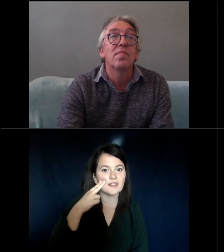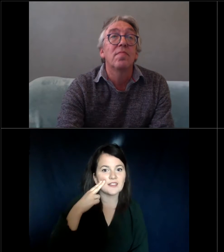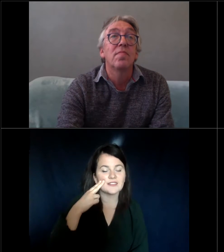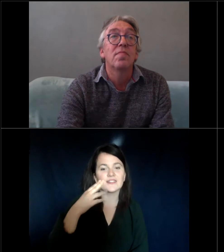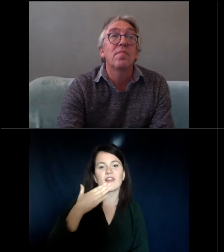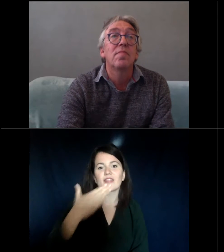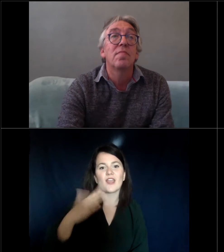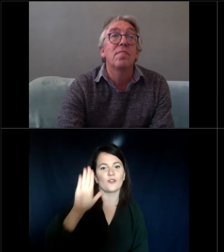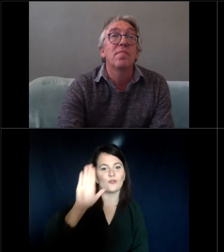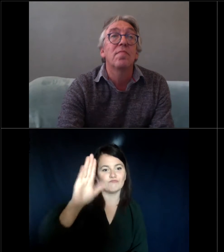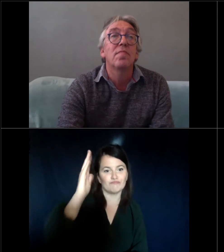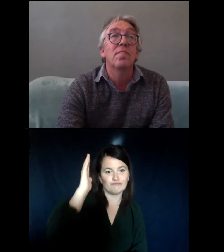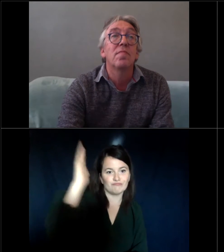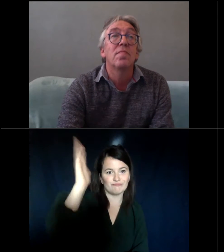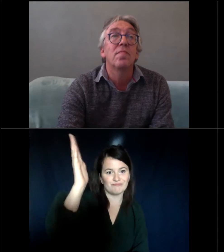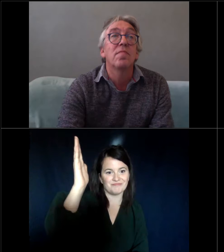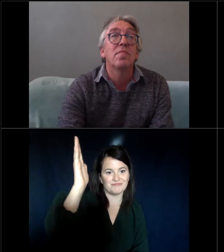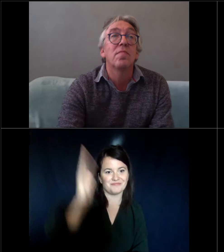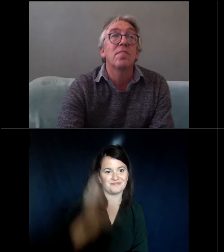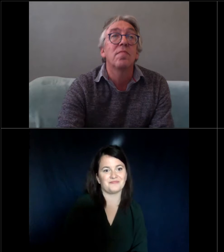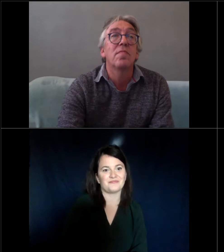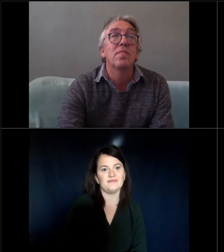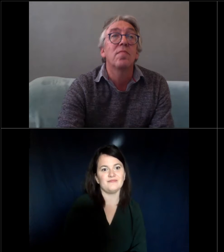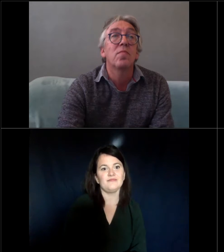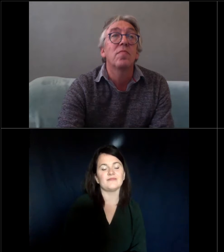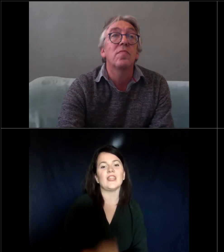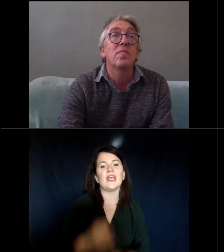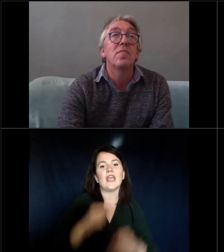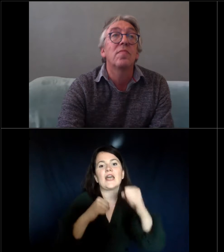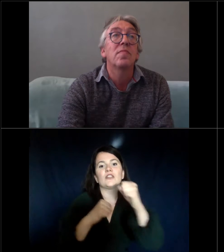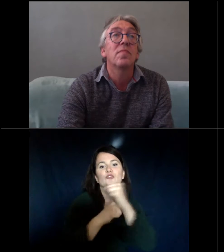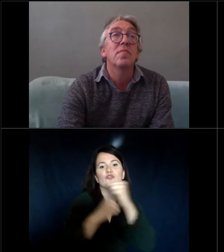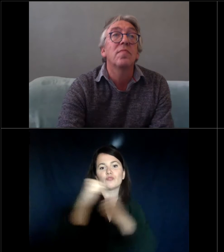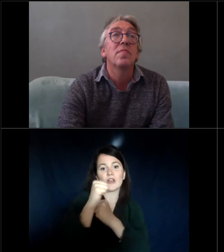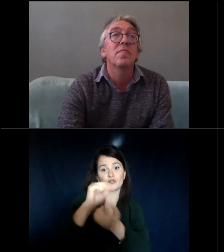Definitely structural funds is one of the European policies